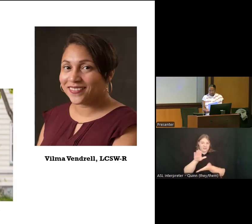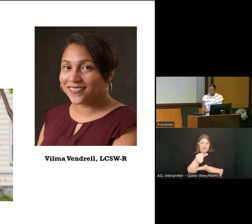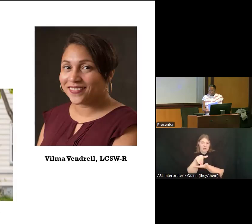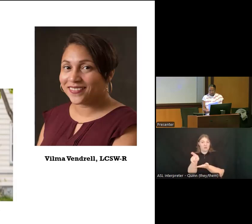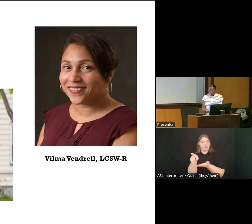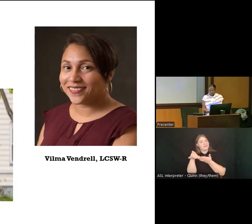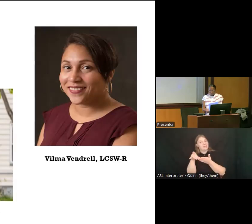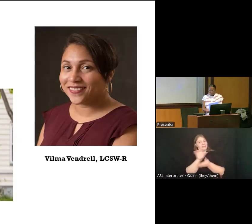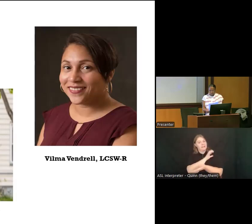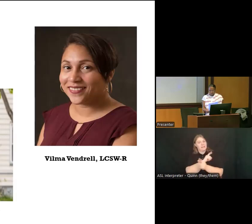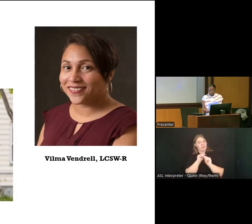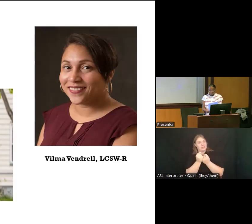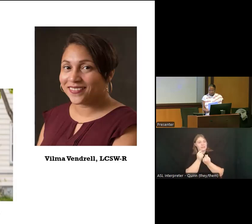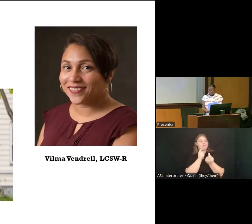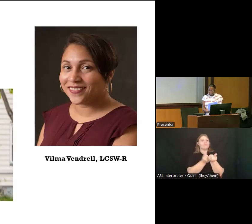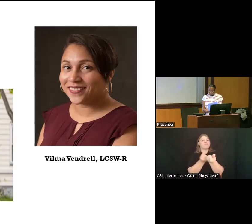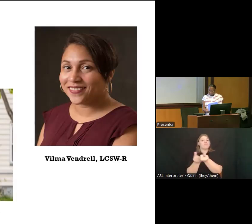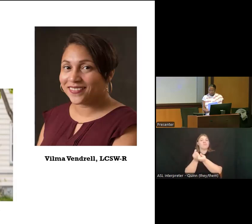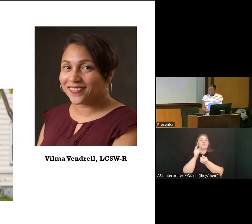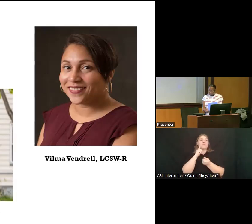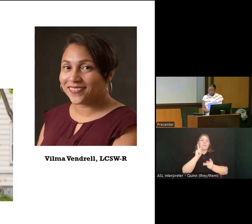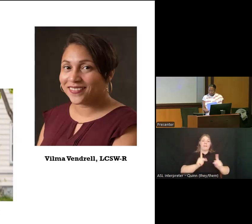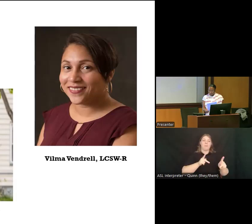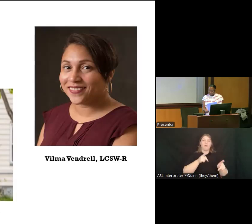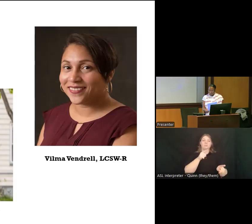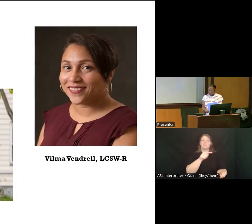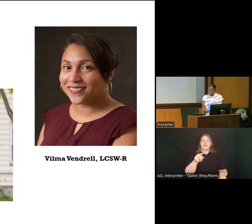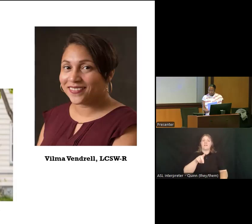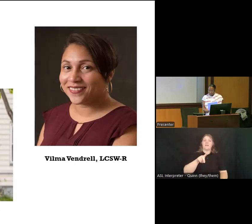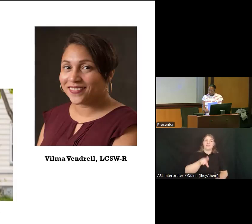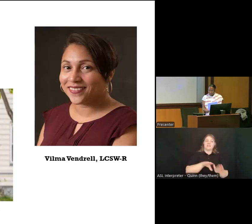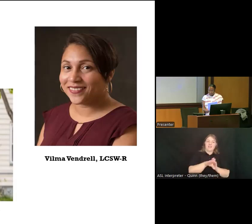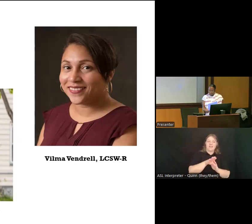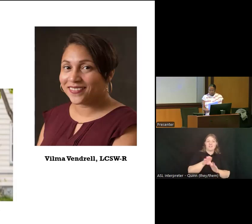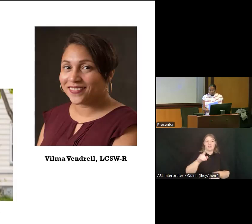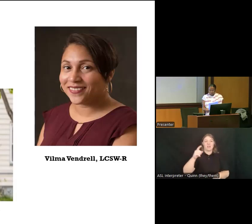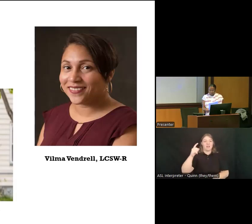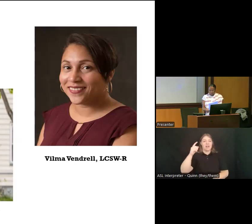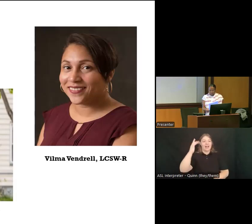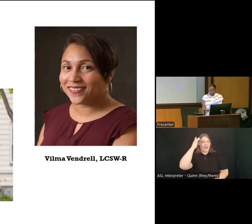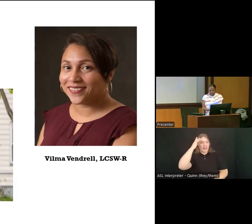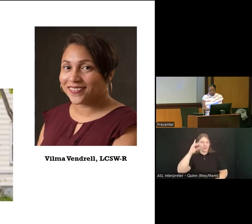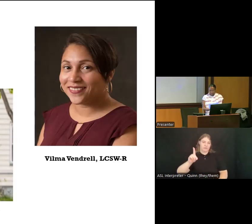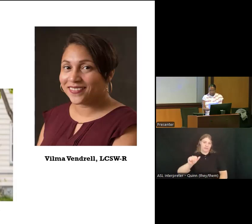advocating for individuals with Developmental and intellectual disabilities filma is passionate